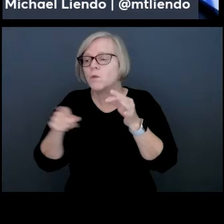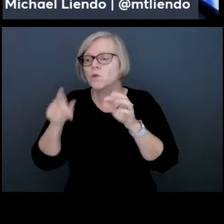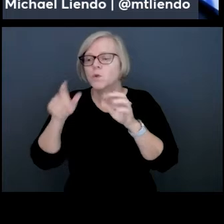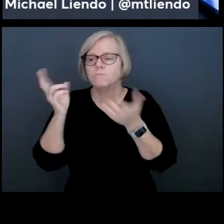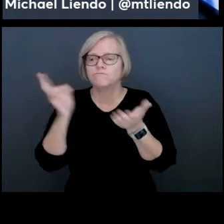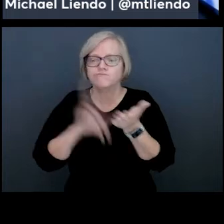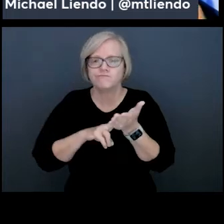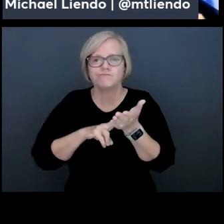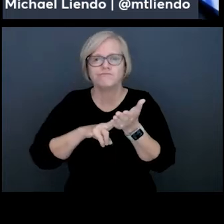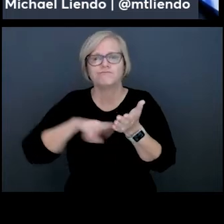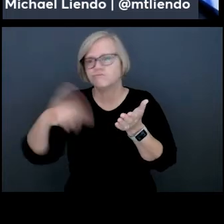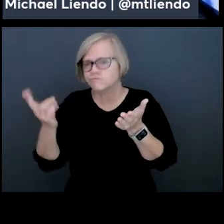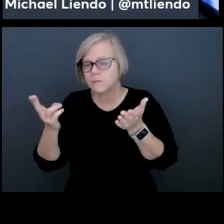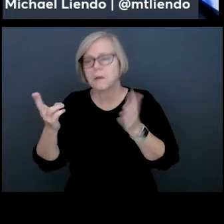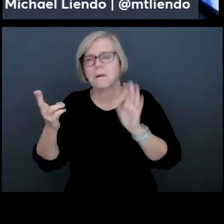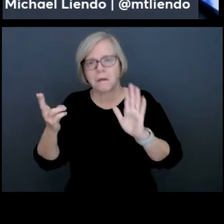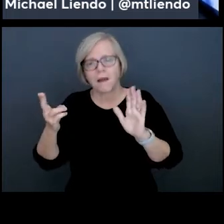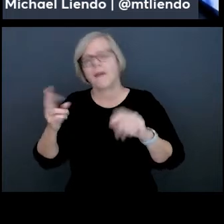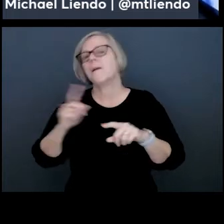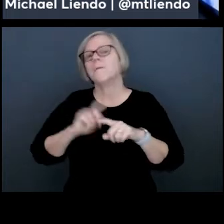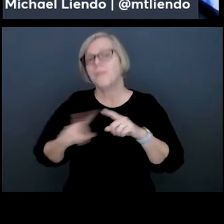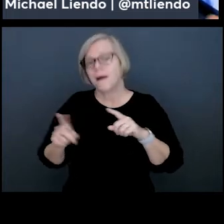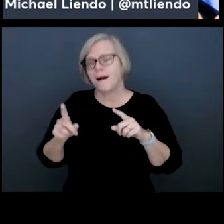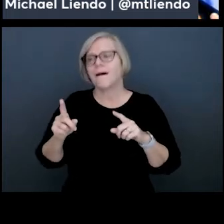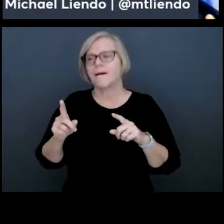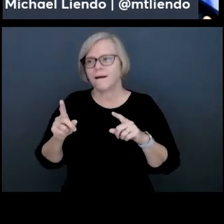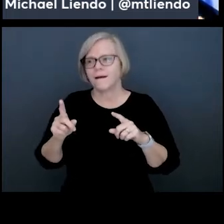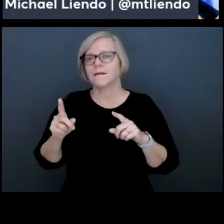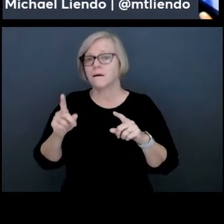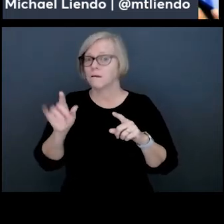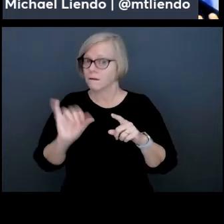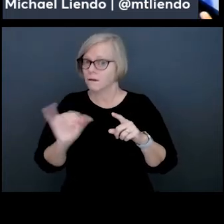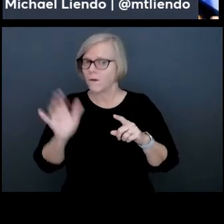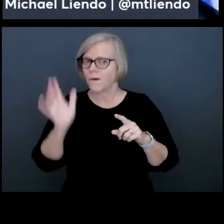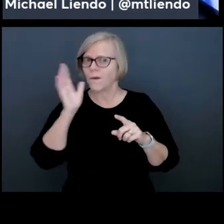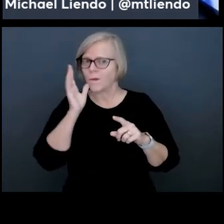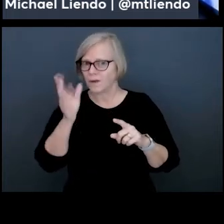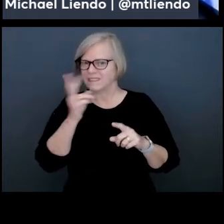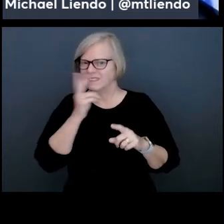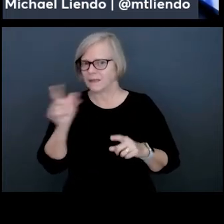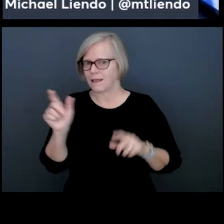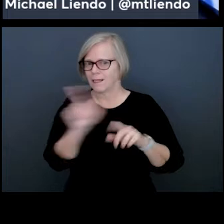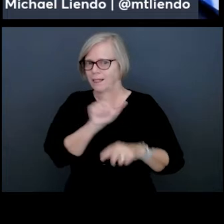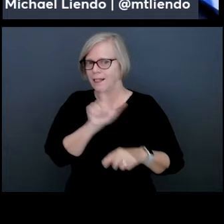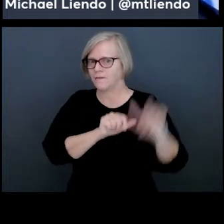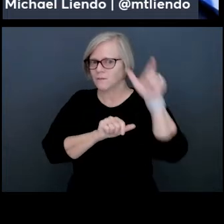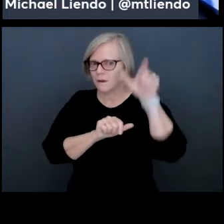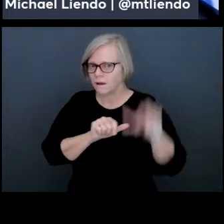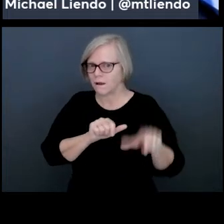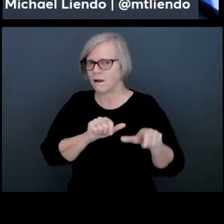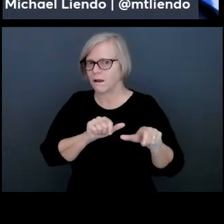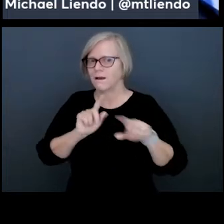But then we are gonna be working with, as you see on the left-hand side, a bunch of product information.